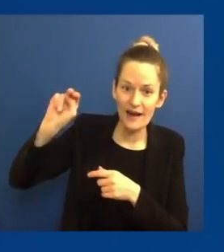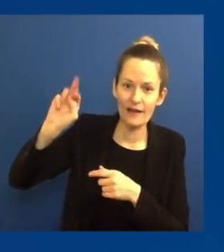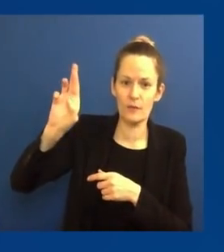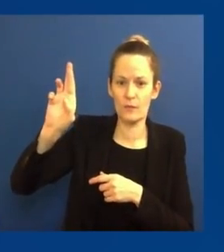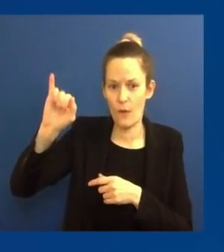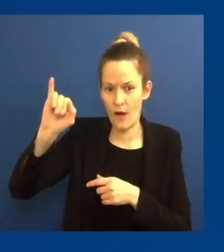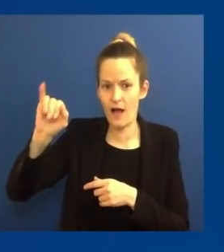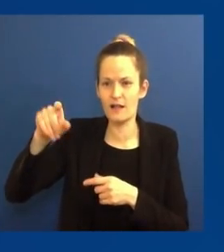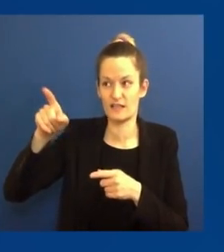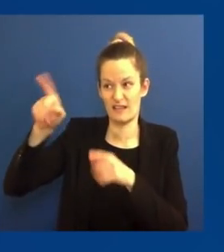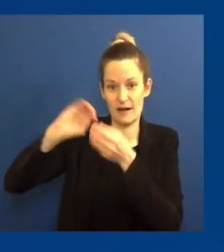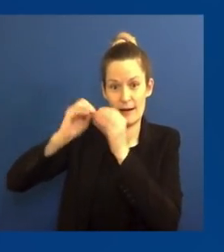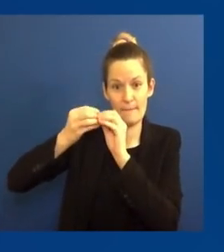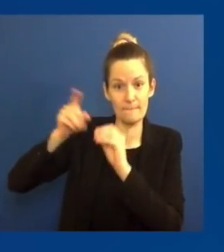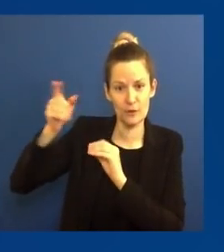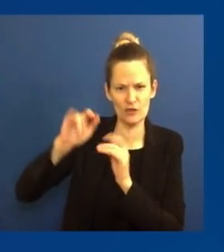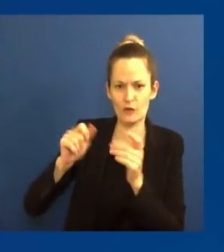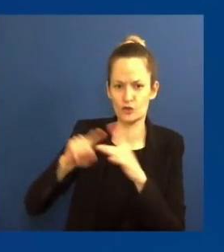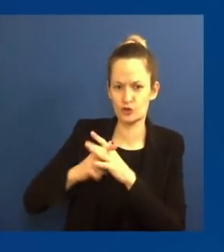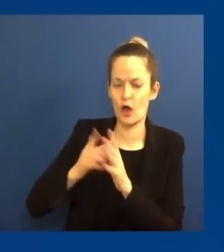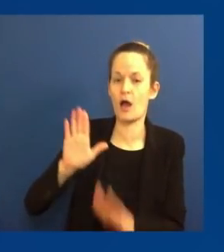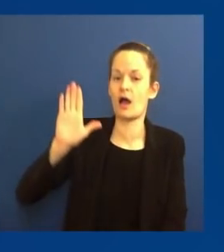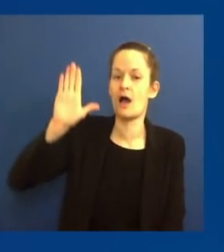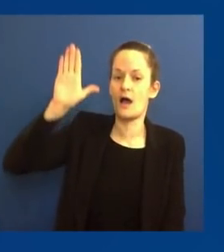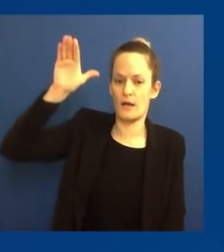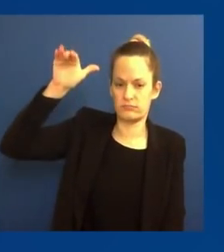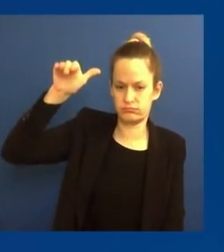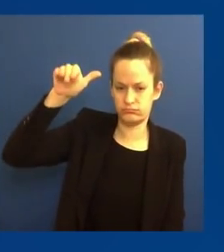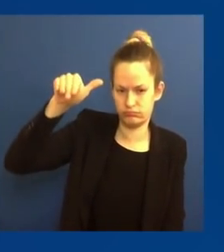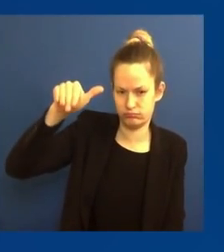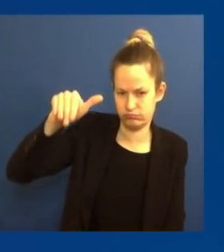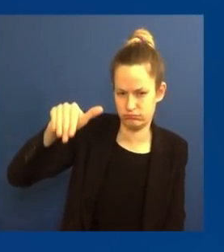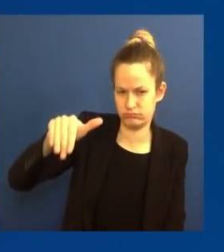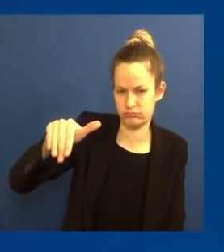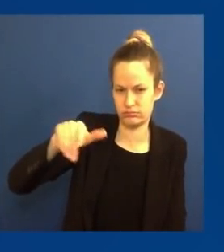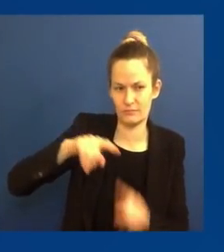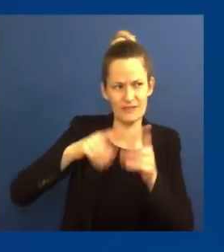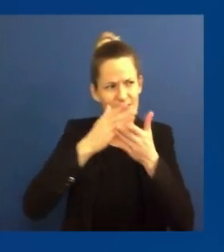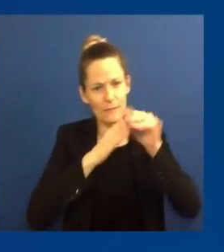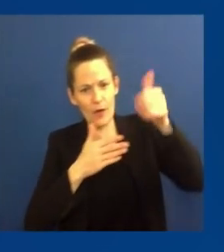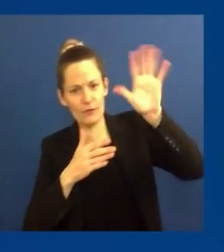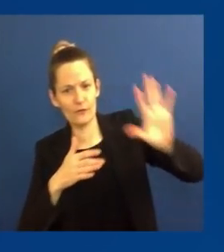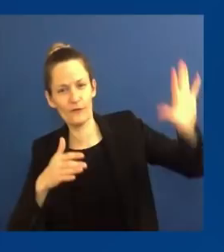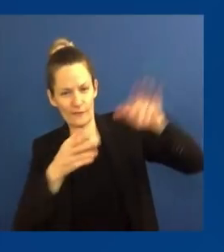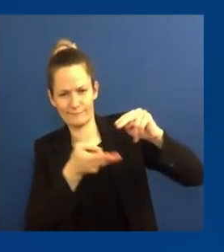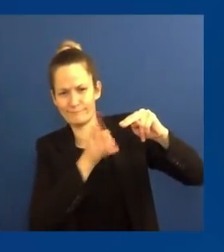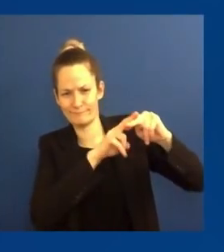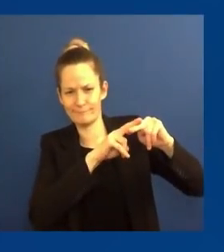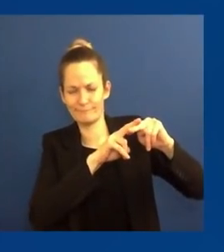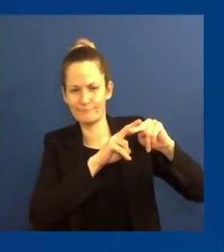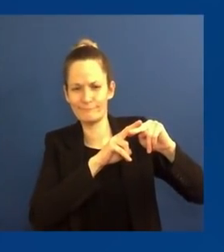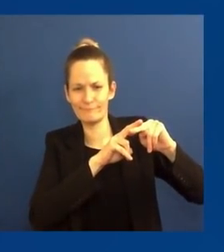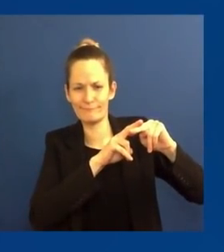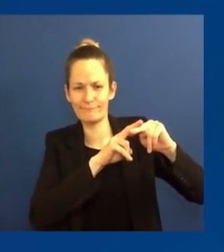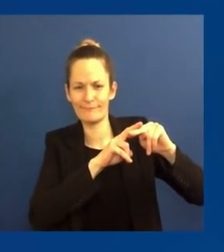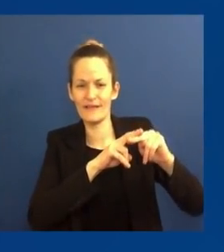than they had been before, but overall, nationally, the case numbers are coming down, which I consider an optimistic trend.